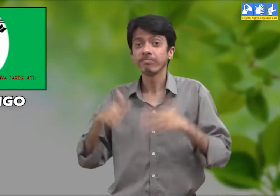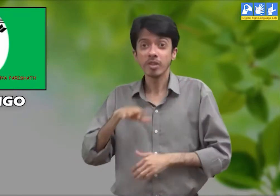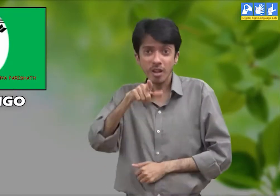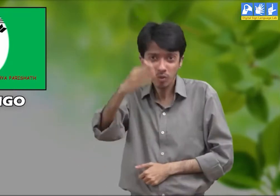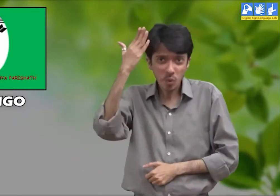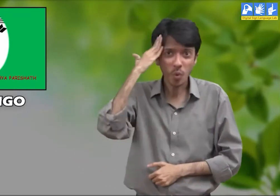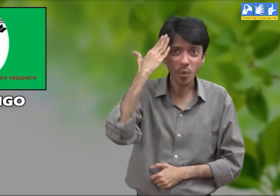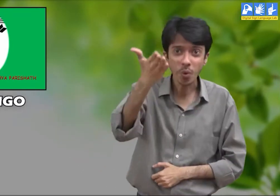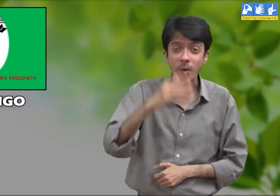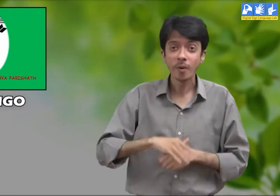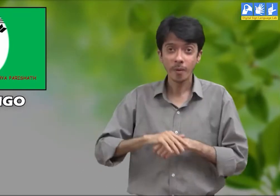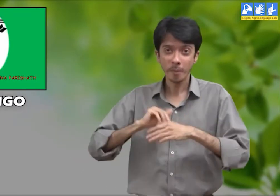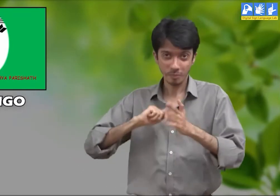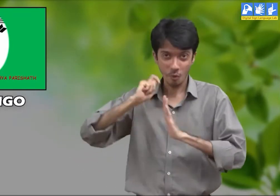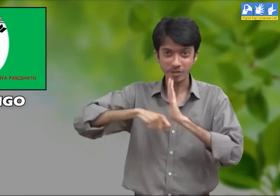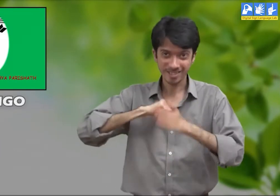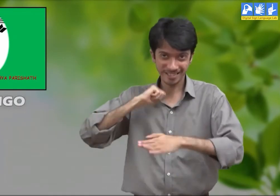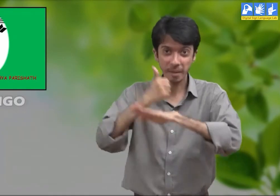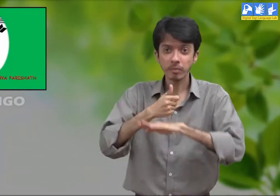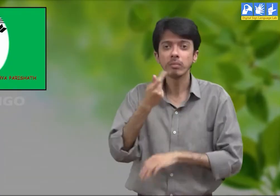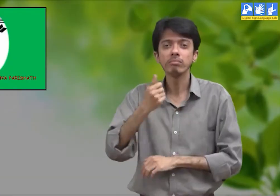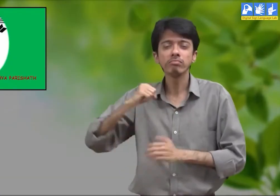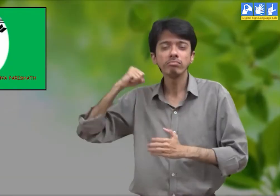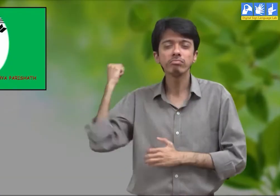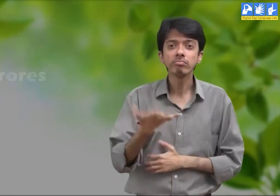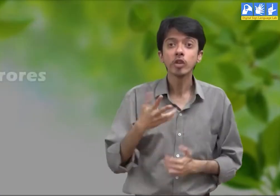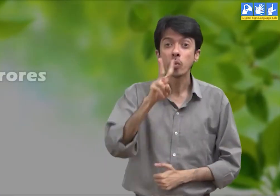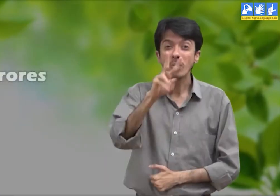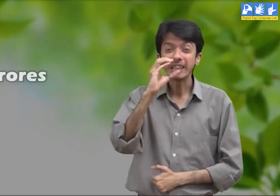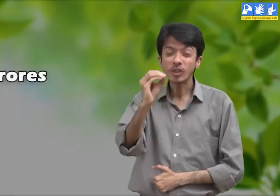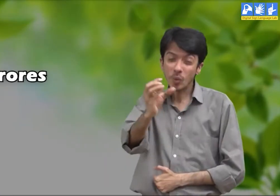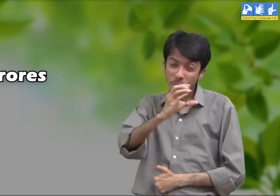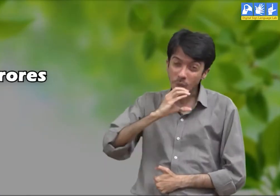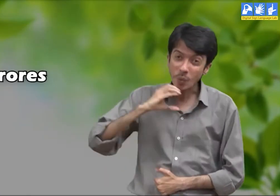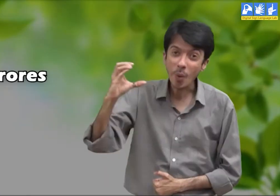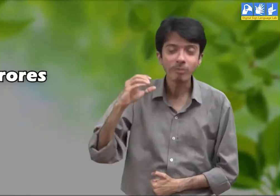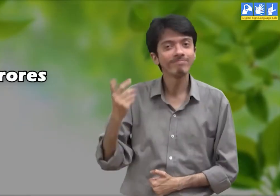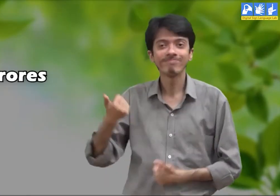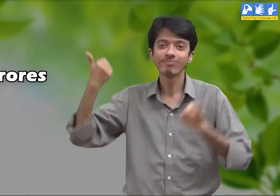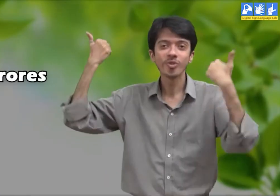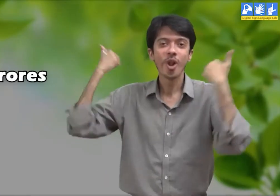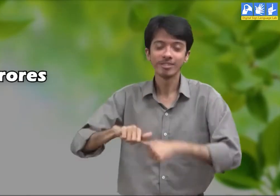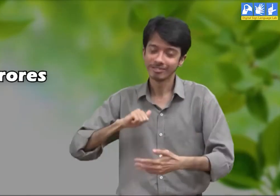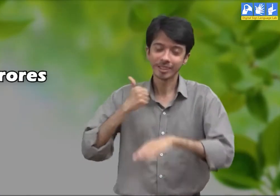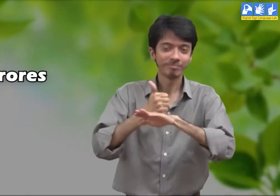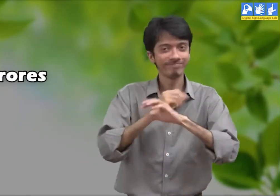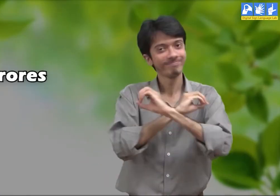Do you know? The planning commission approved the project at a cost of about 25 crores.